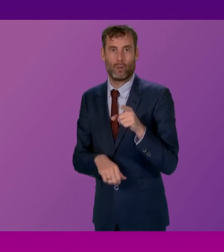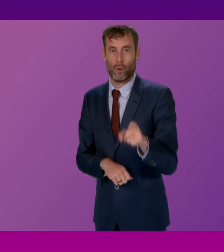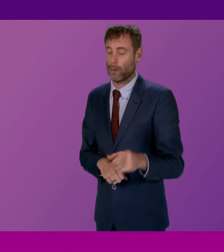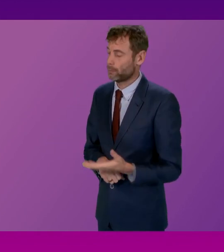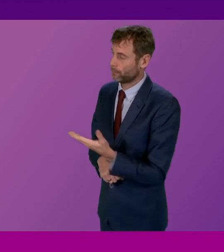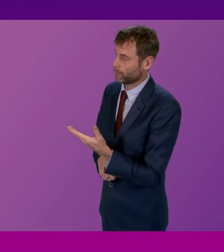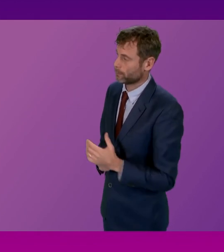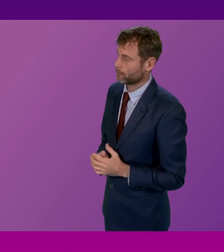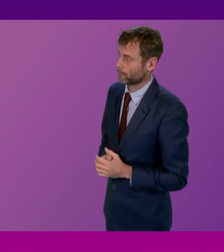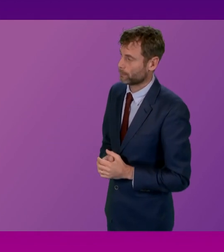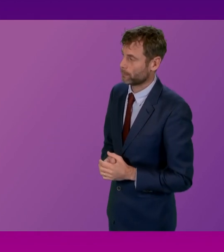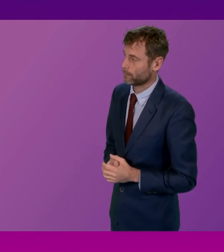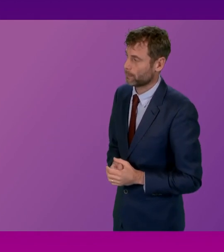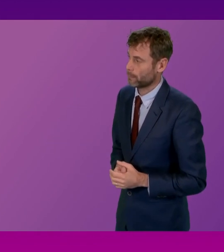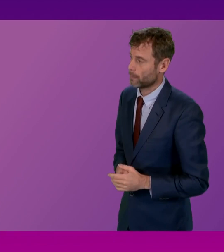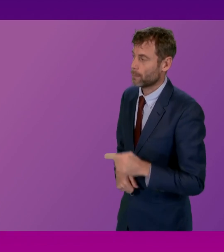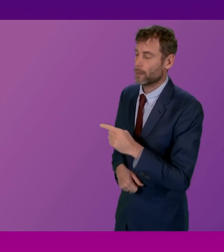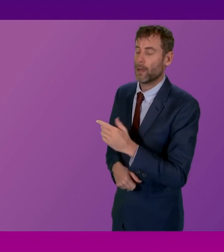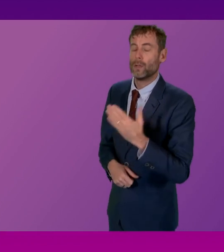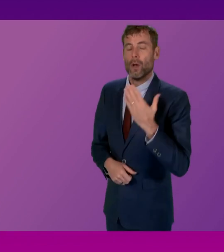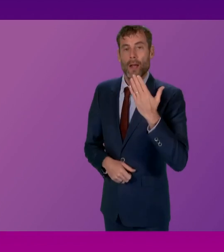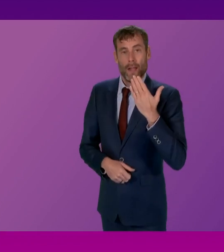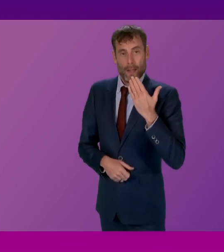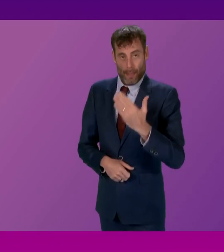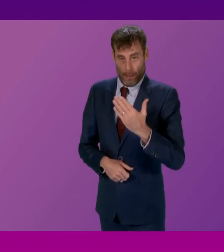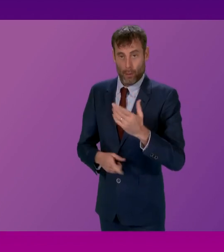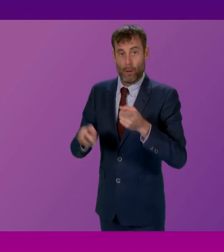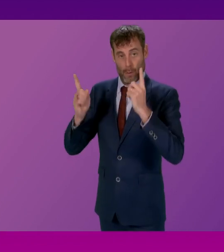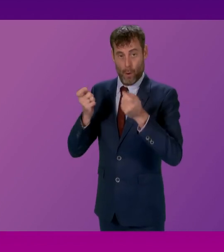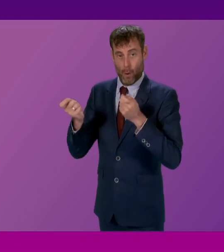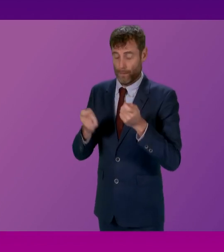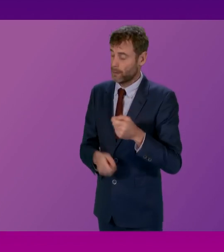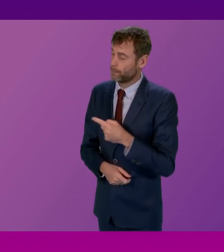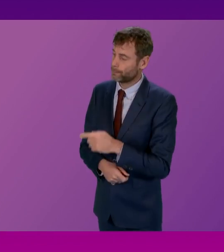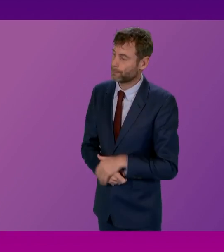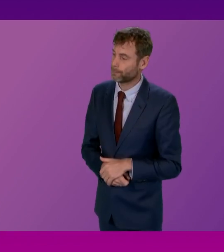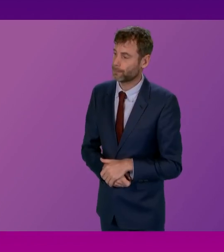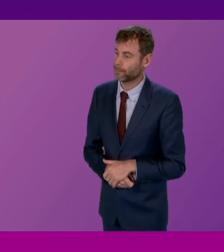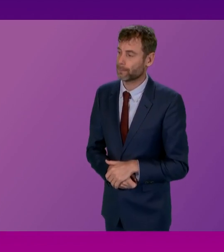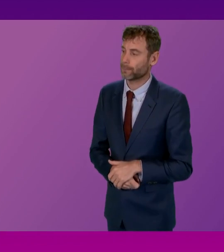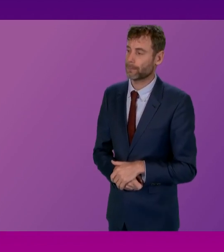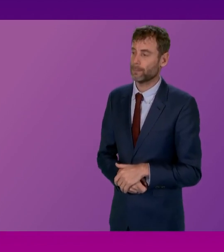Aberlour has called for the cancellation of school meals debt.